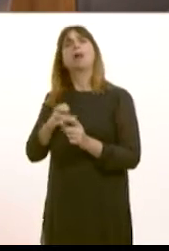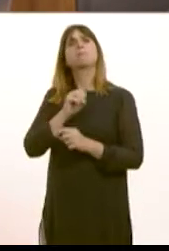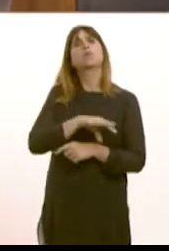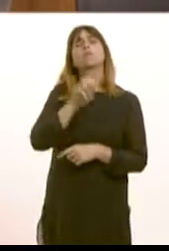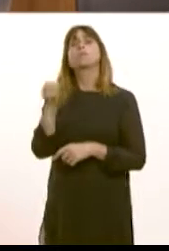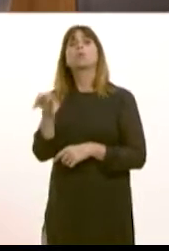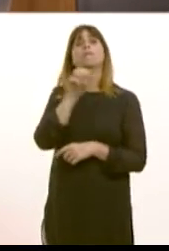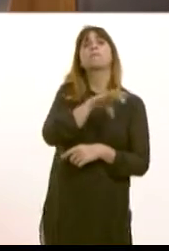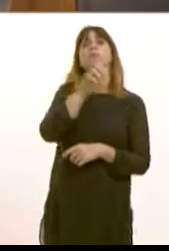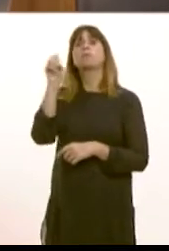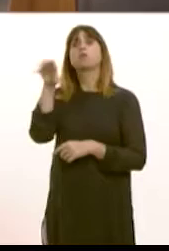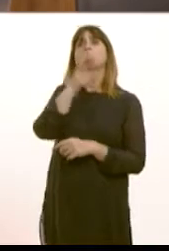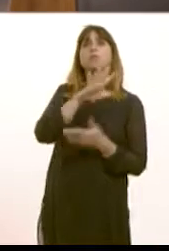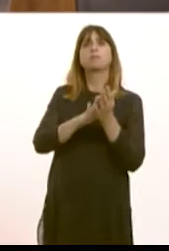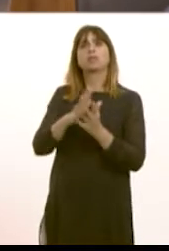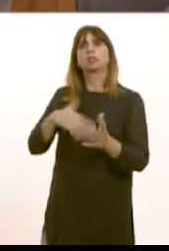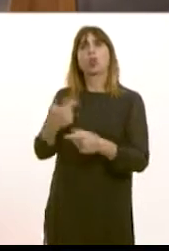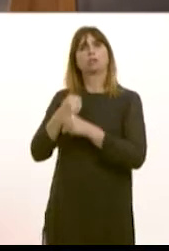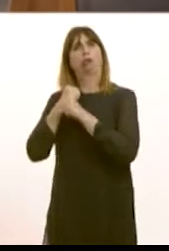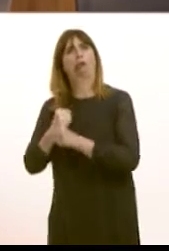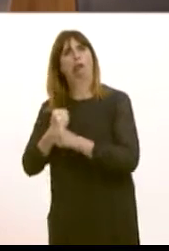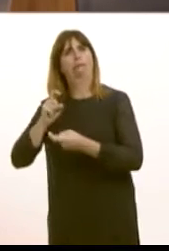course, is something that the profession has to deal with.